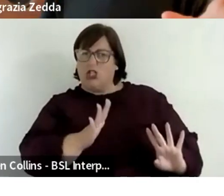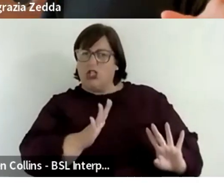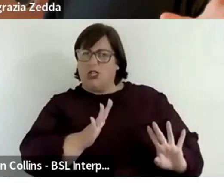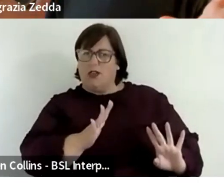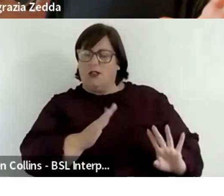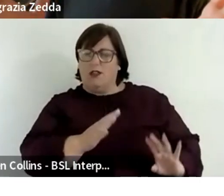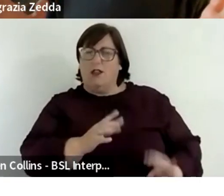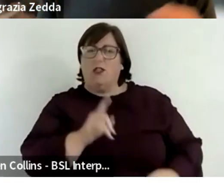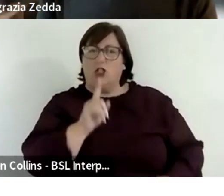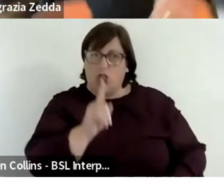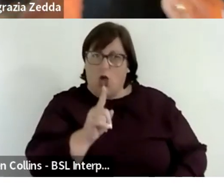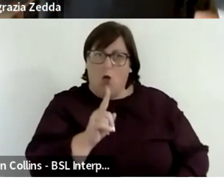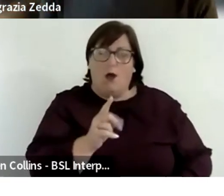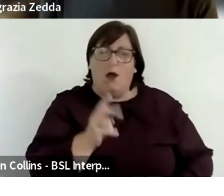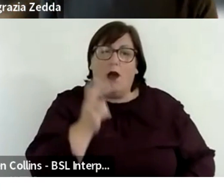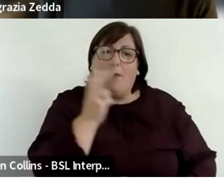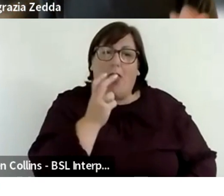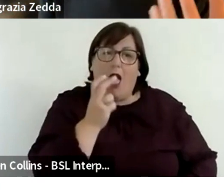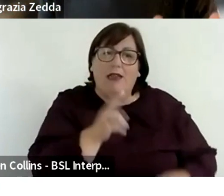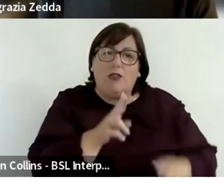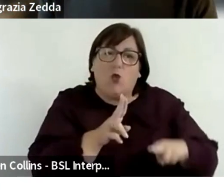blind auditioning process you are given a task.